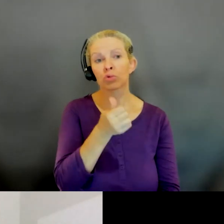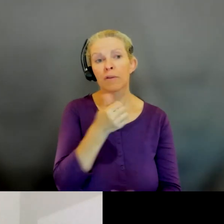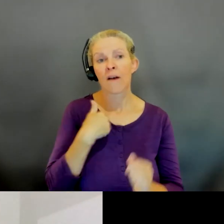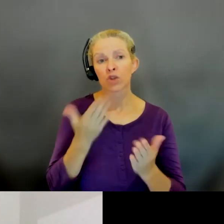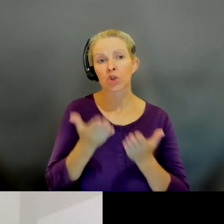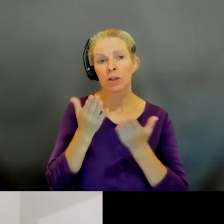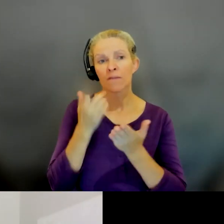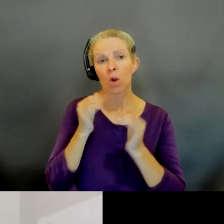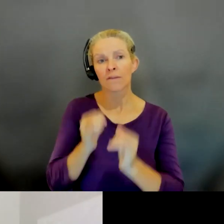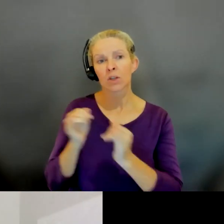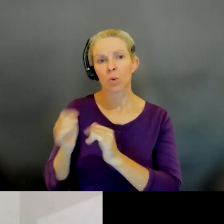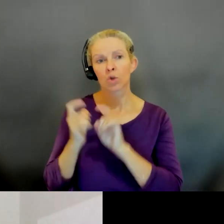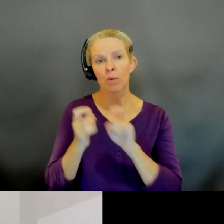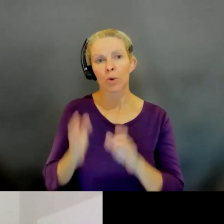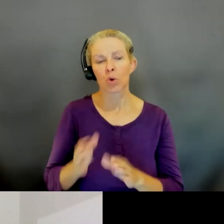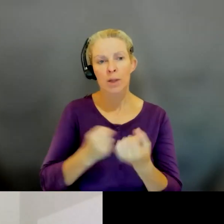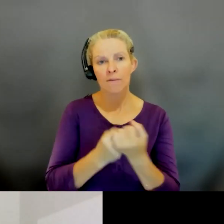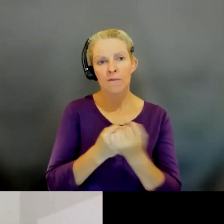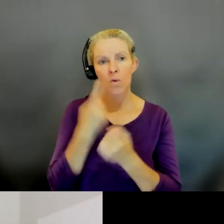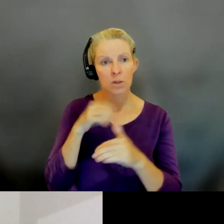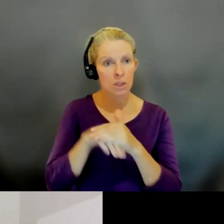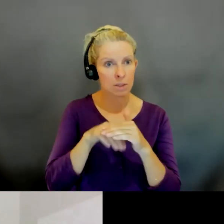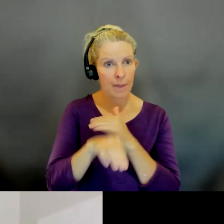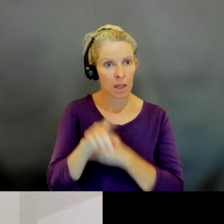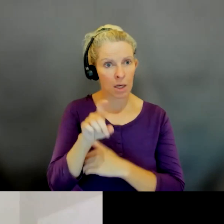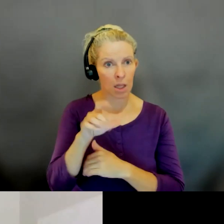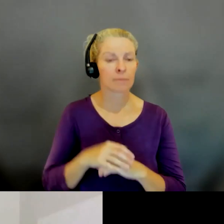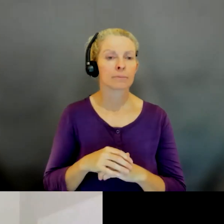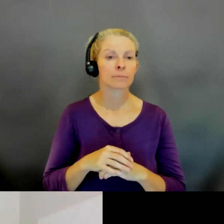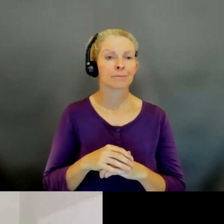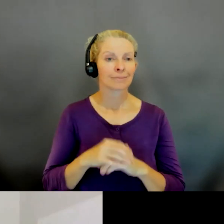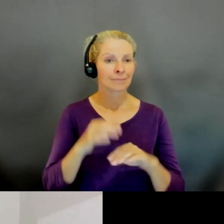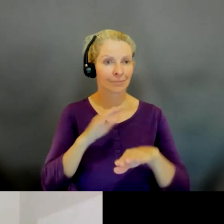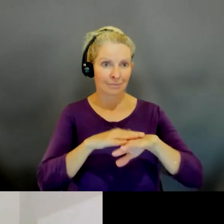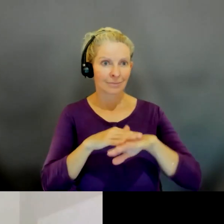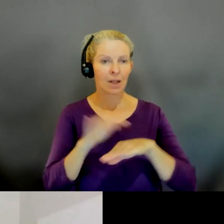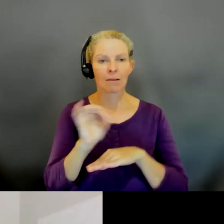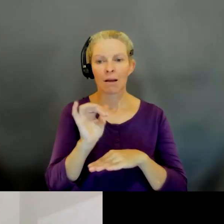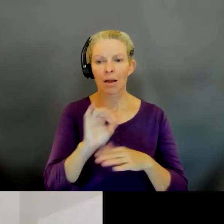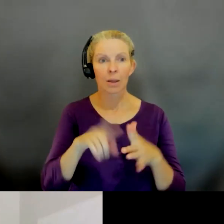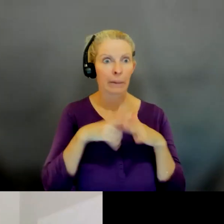advocating for accessibility, especially at the beginning of projects? There is a tendency to